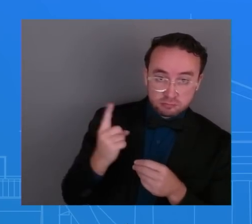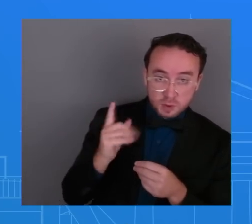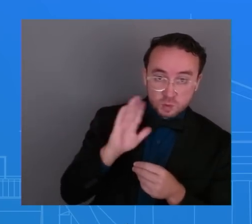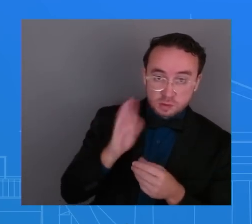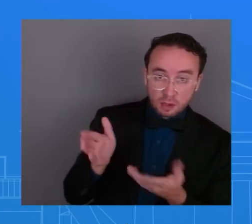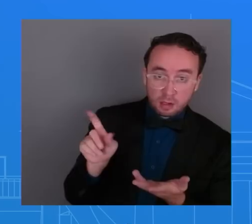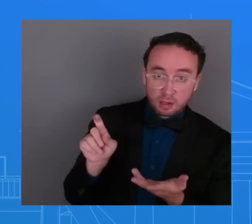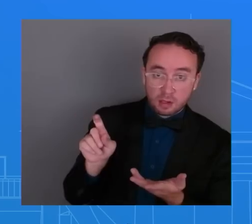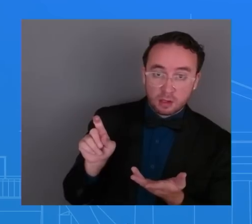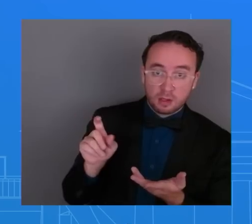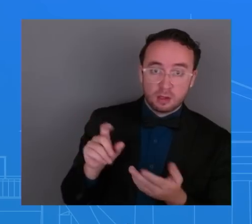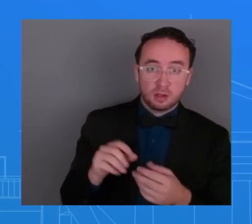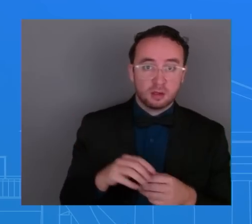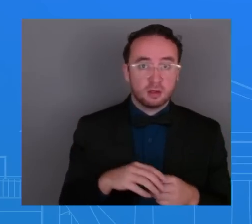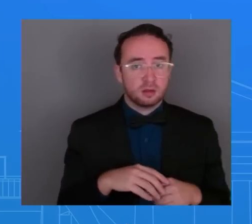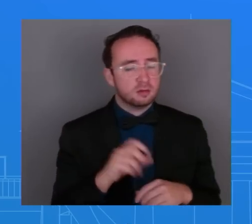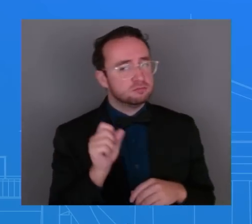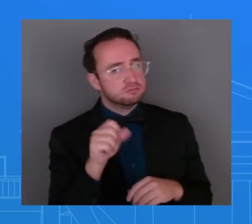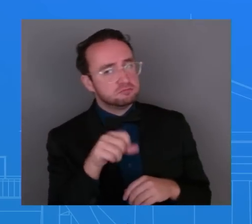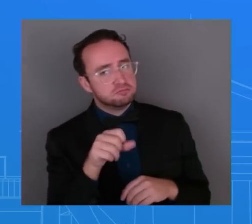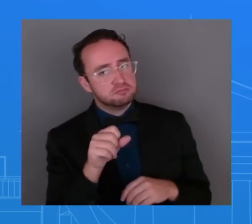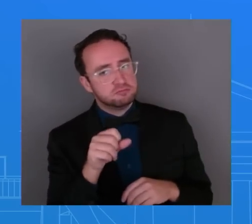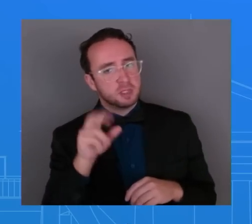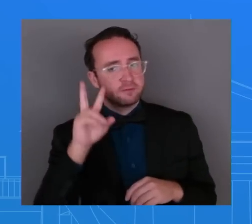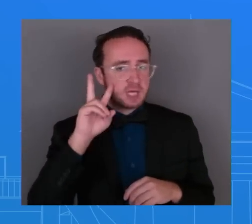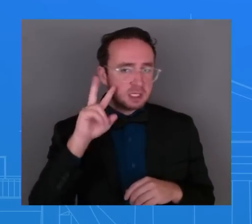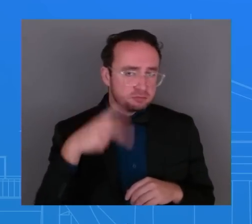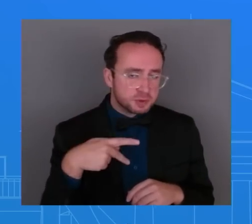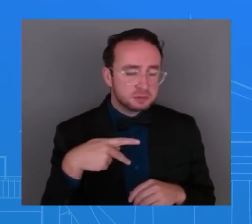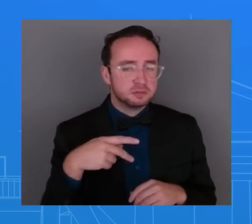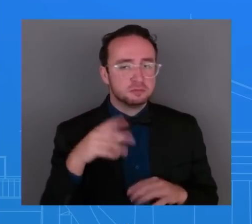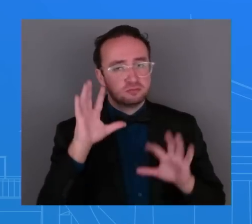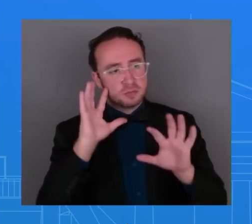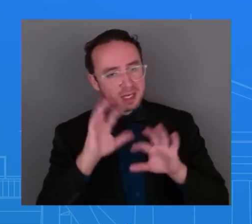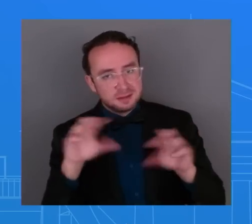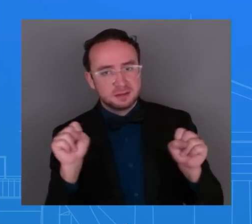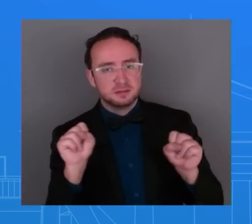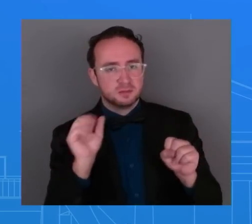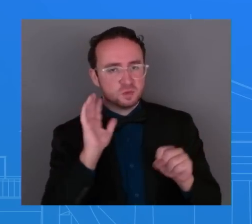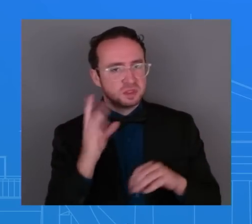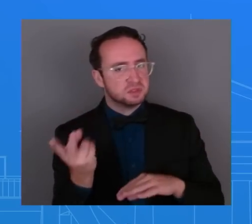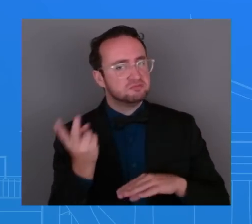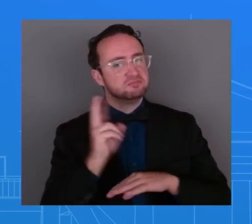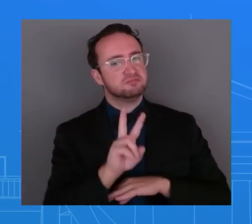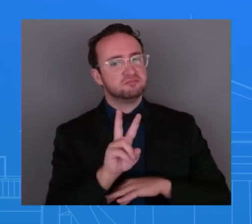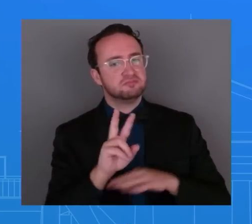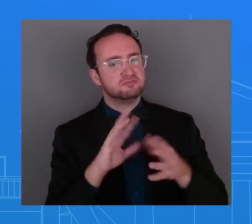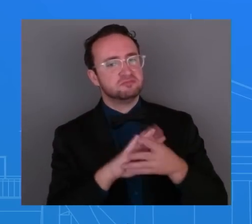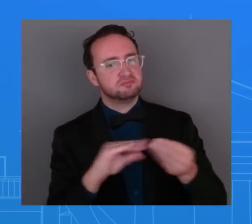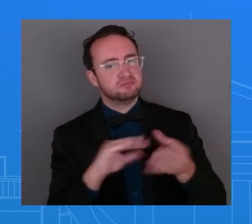The Press: Thank you. What is the U.S. -- the administration is doing in regards to Iran planning